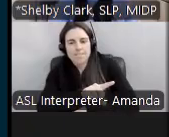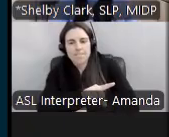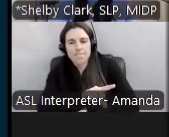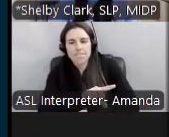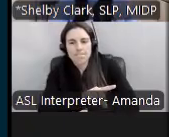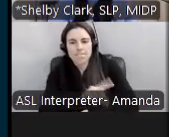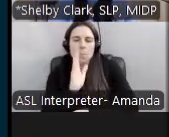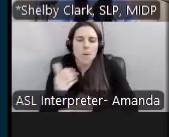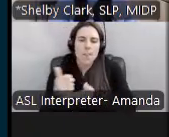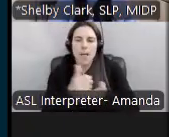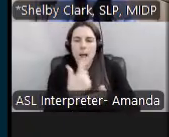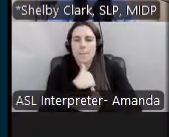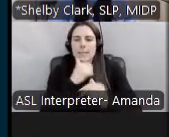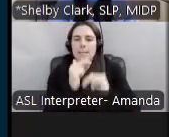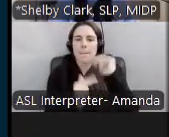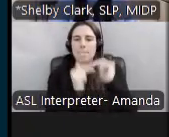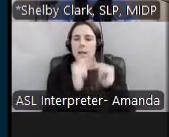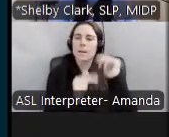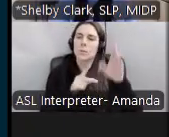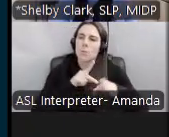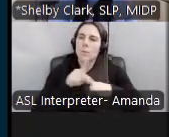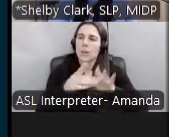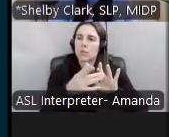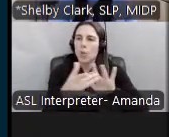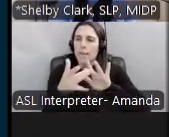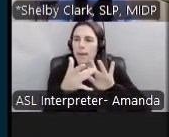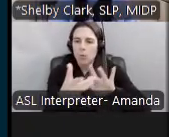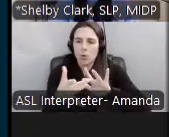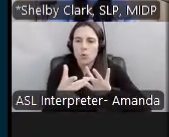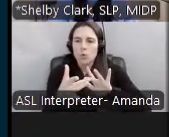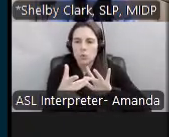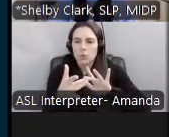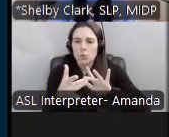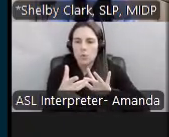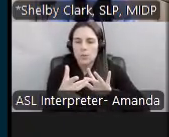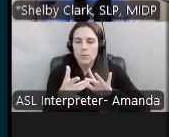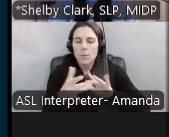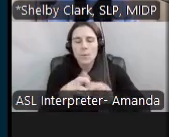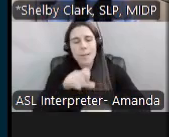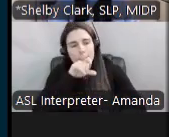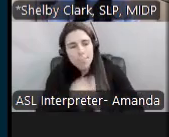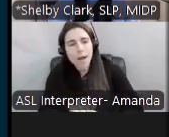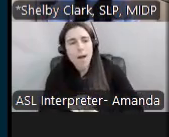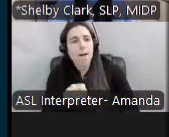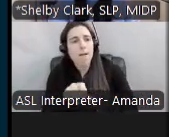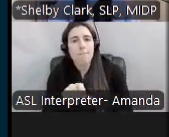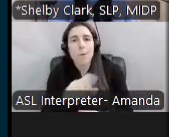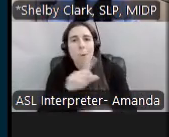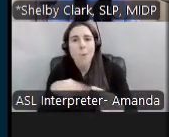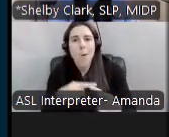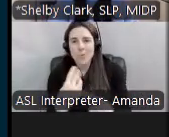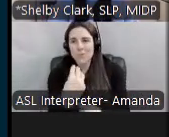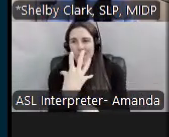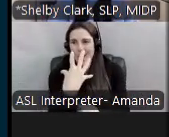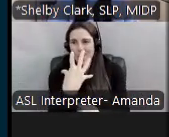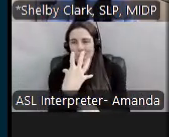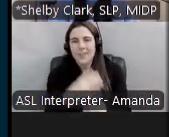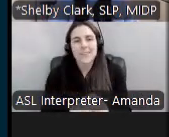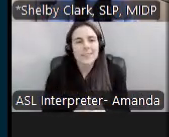helps us build up that professional networking. And we love having you turn on your camera again. It just helps us